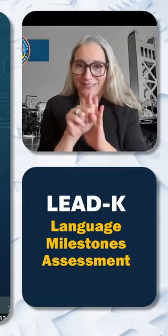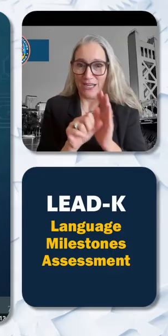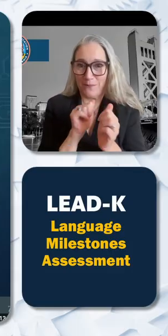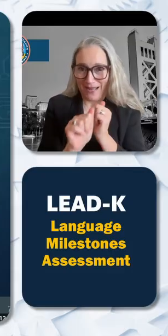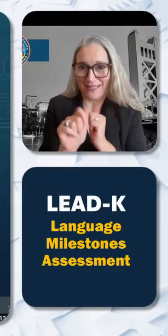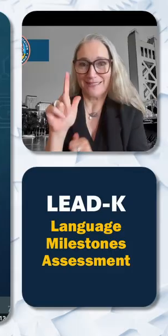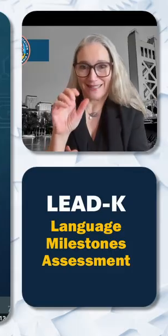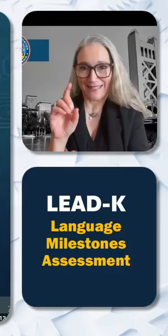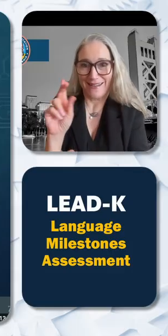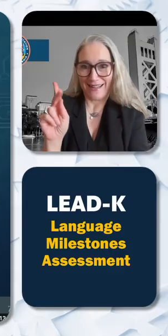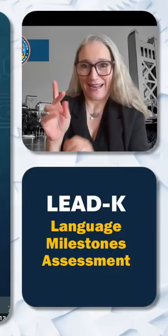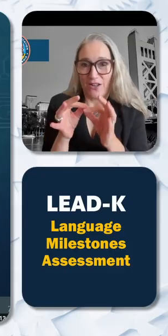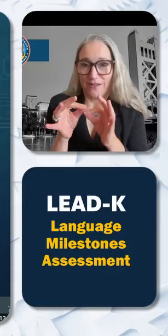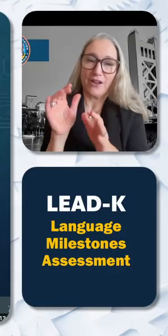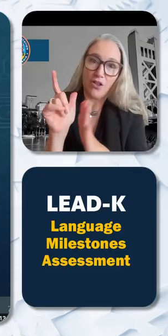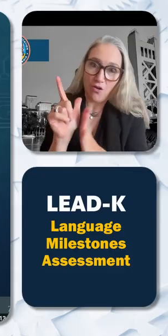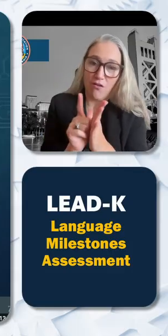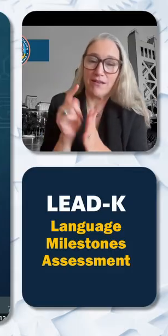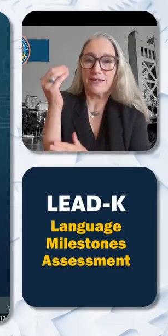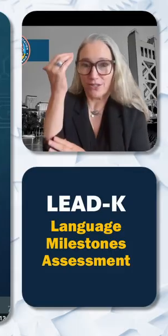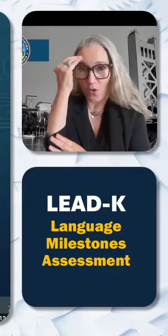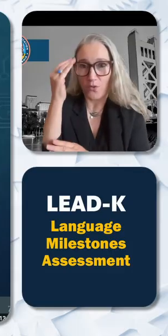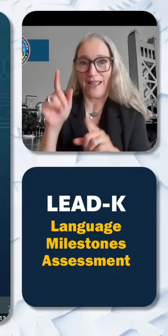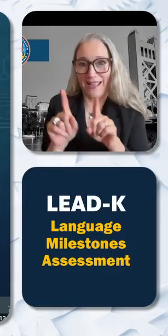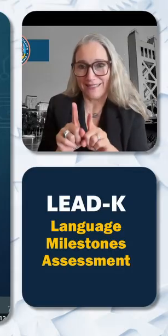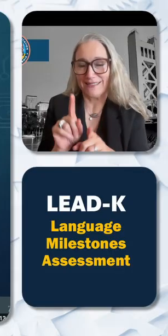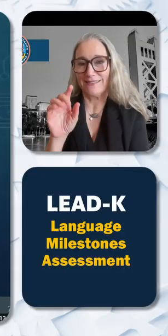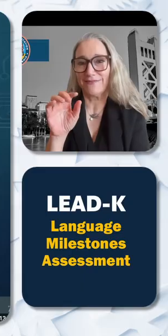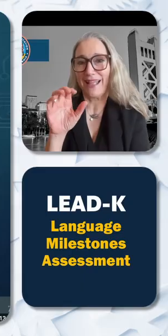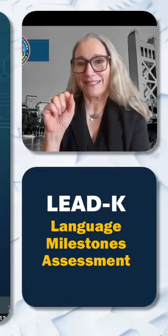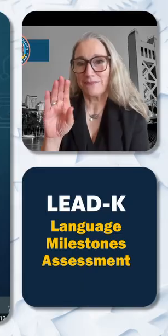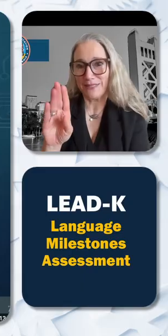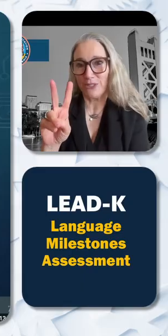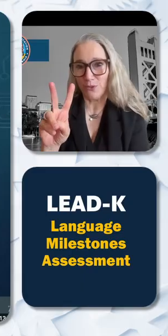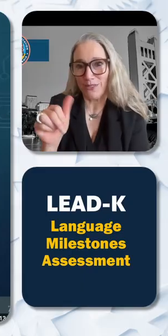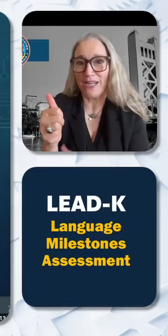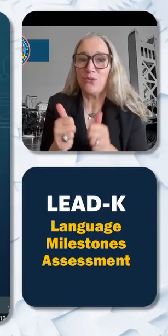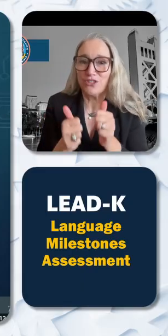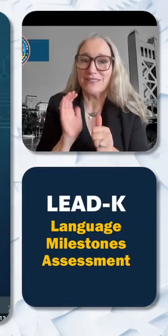states. California was actually the first state to pass LEAD-K,